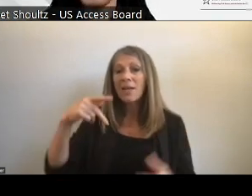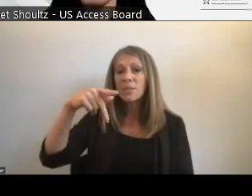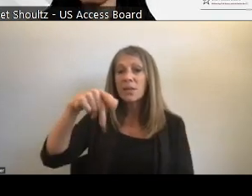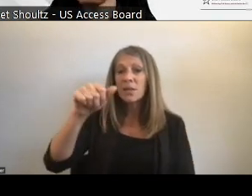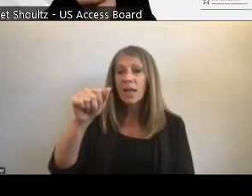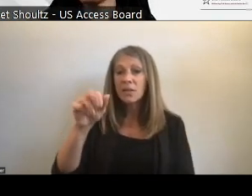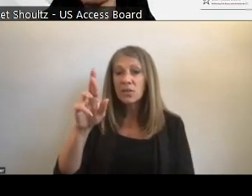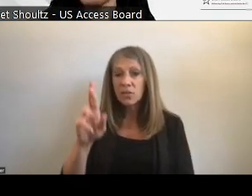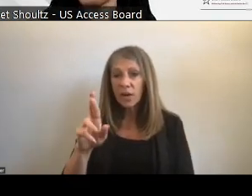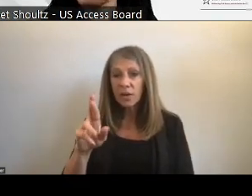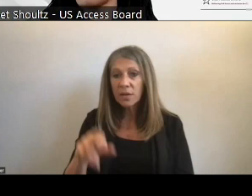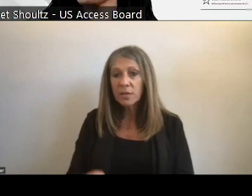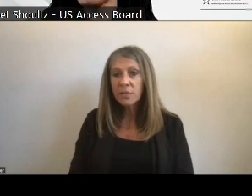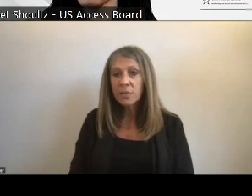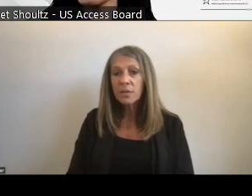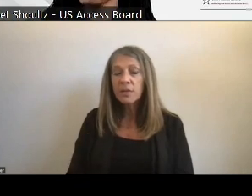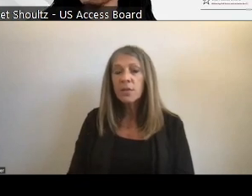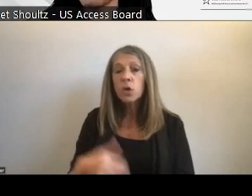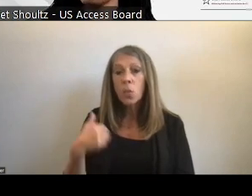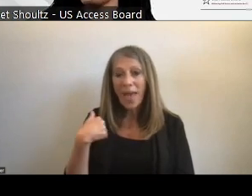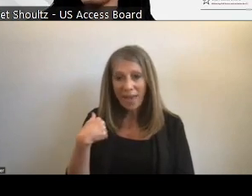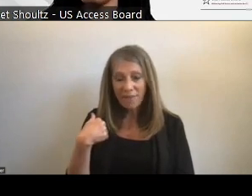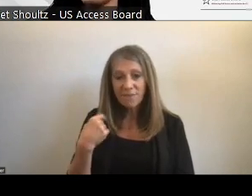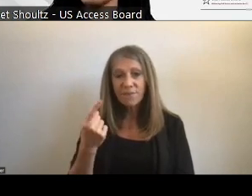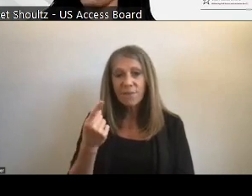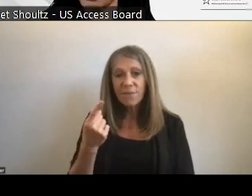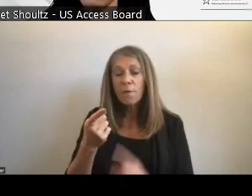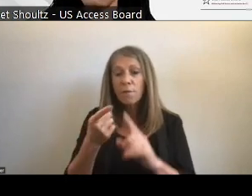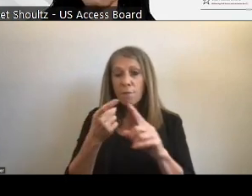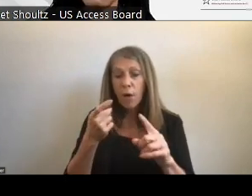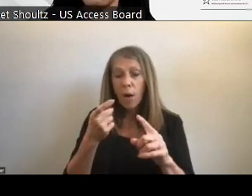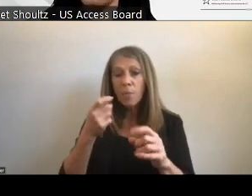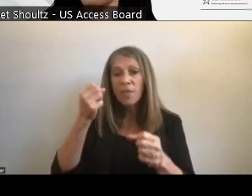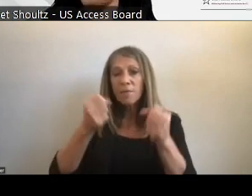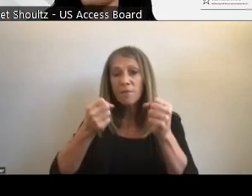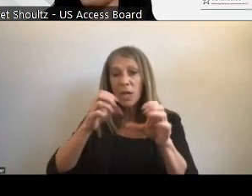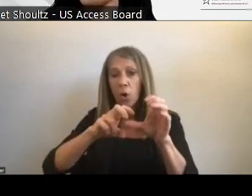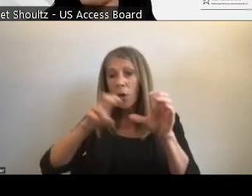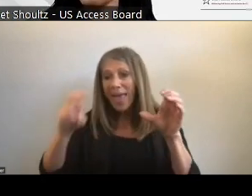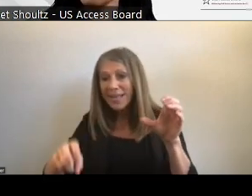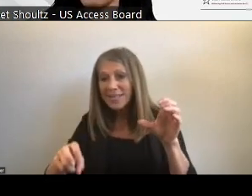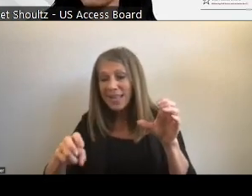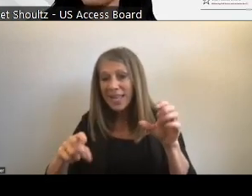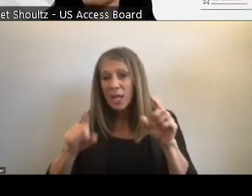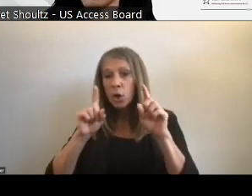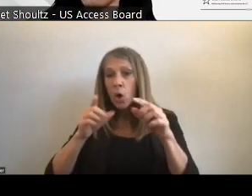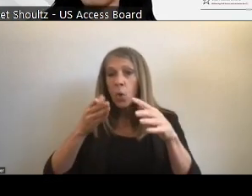path, sorry, a pedestrian access route from the vehicle exit going through the vehicular way